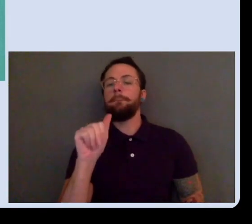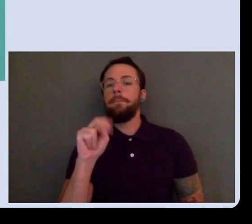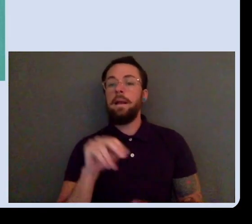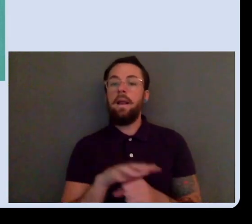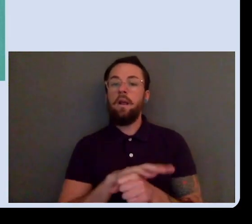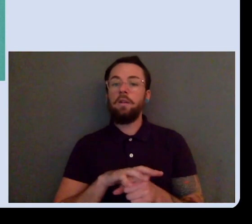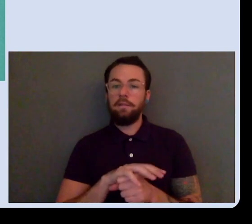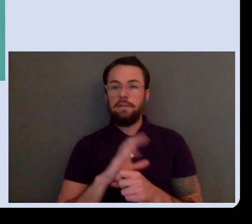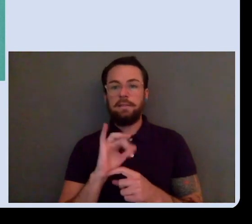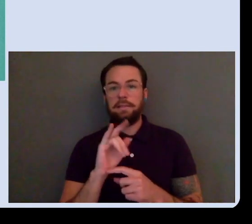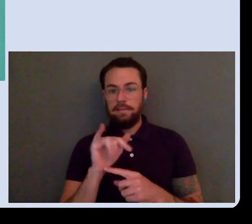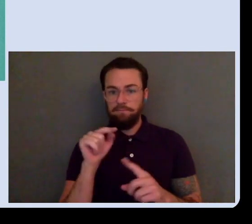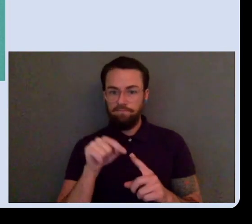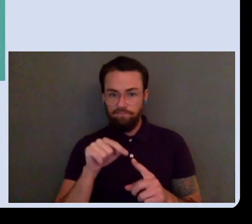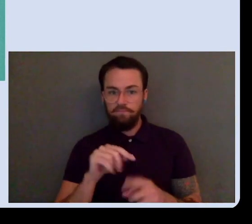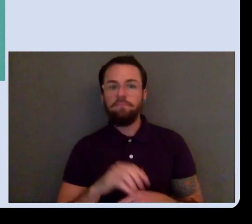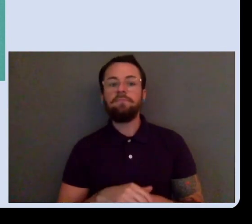So as far as statistics.